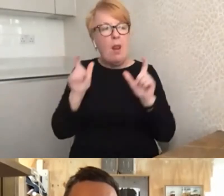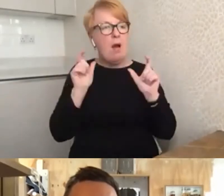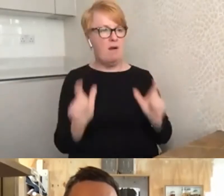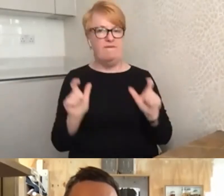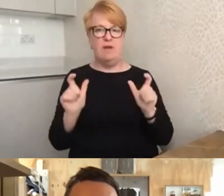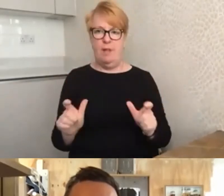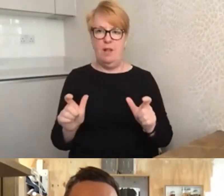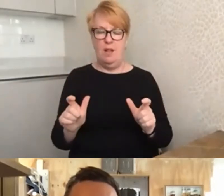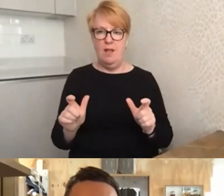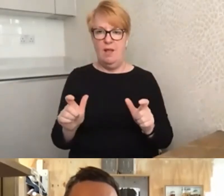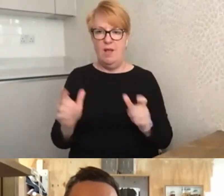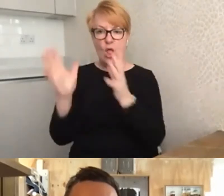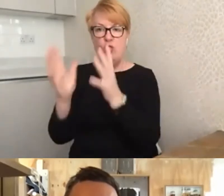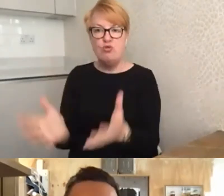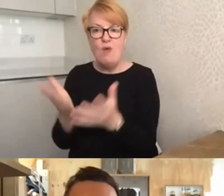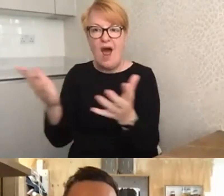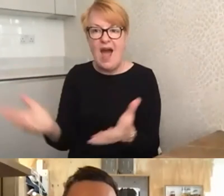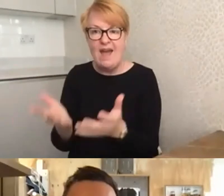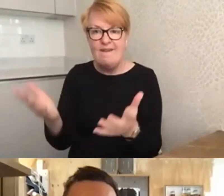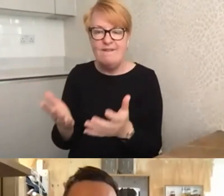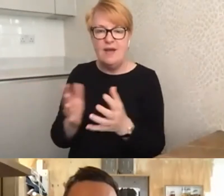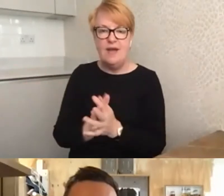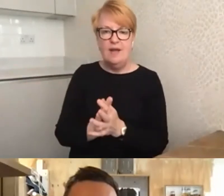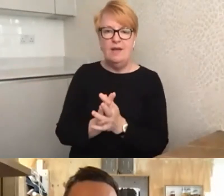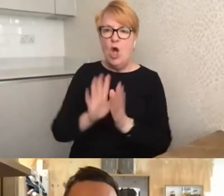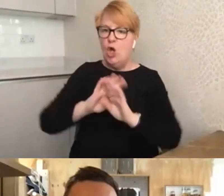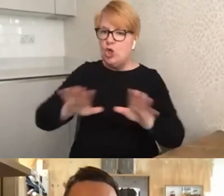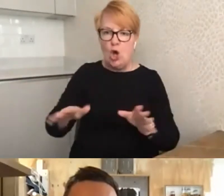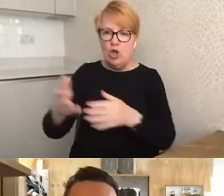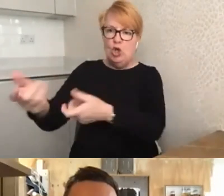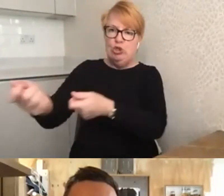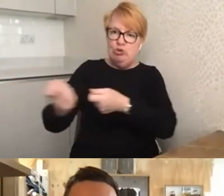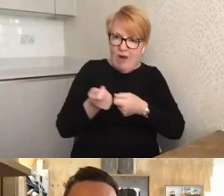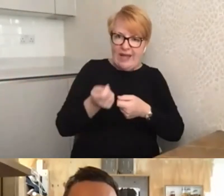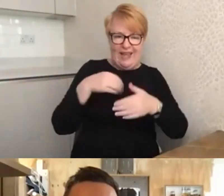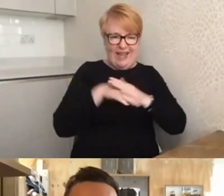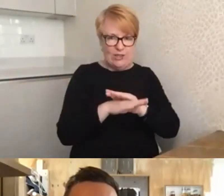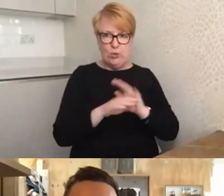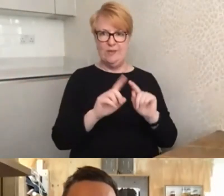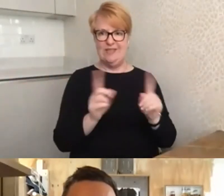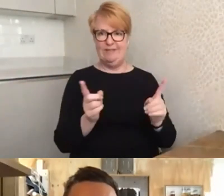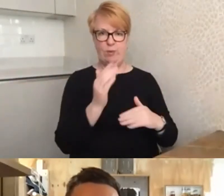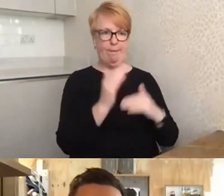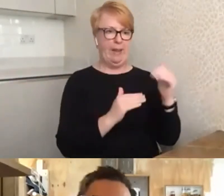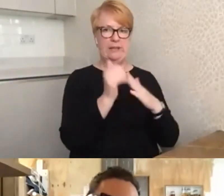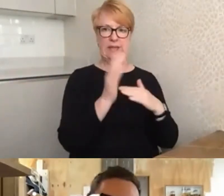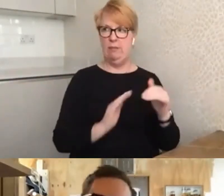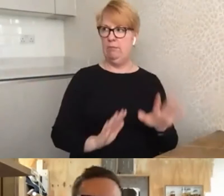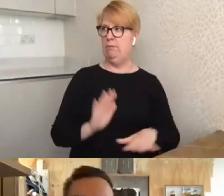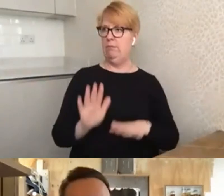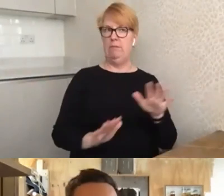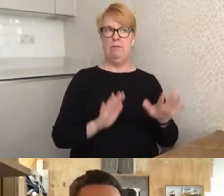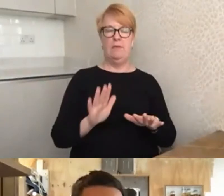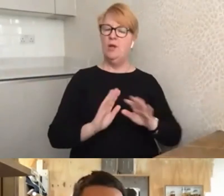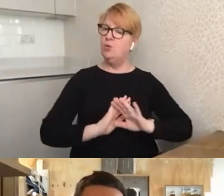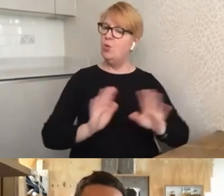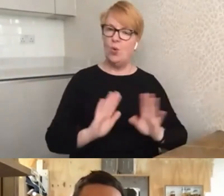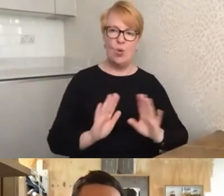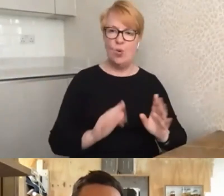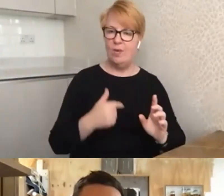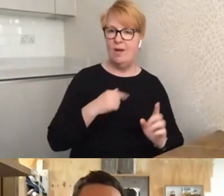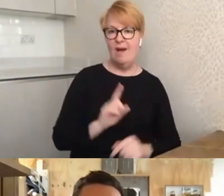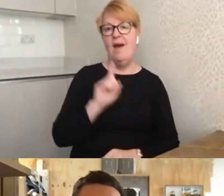So, it's not about dragging people into your building, it's more about, sorry,